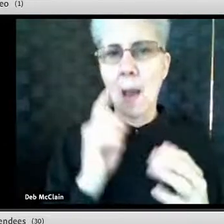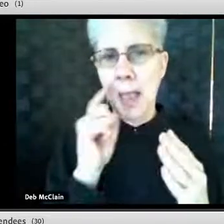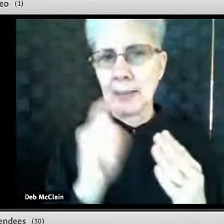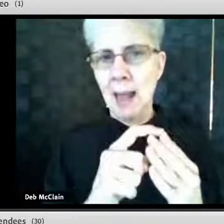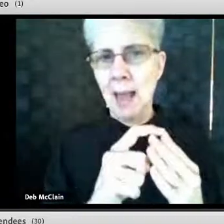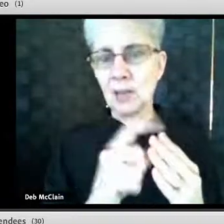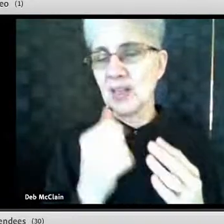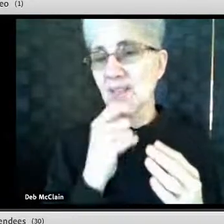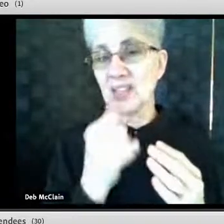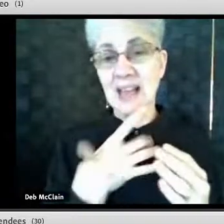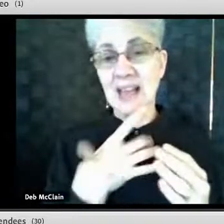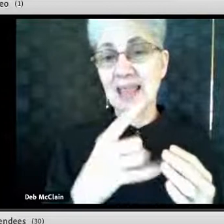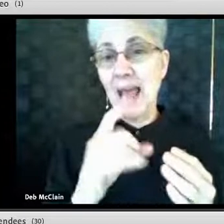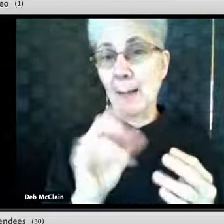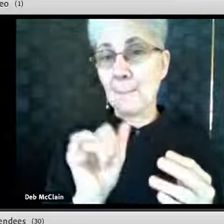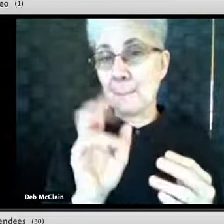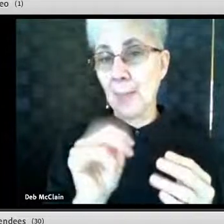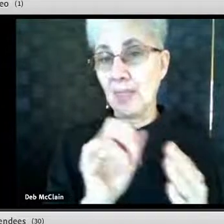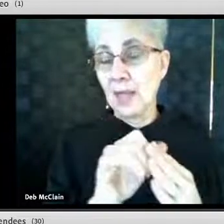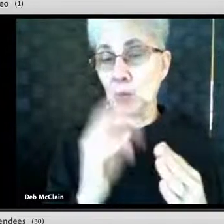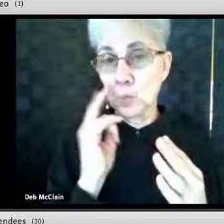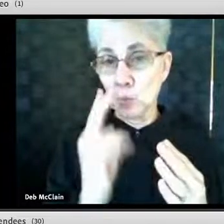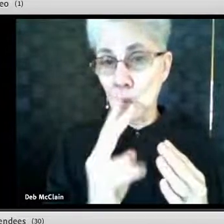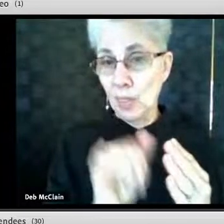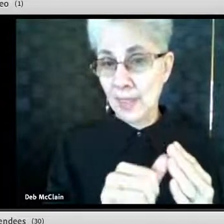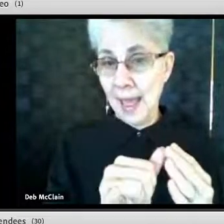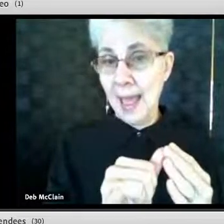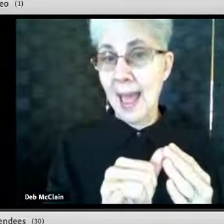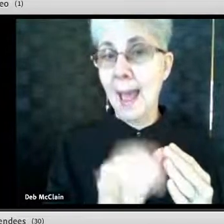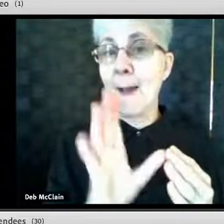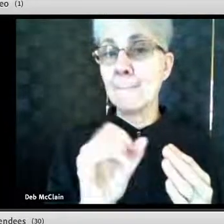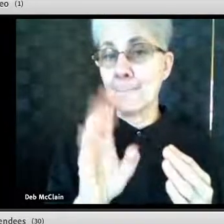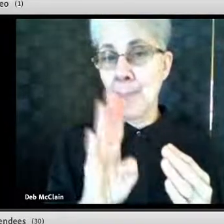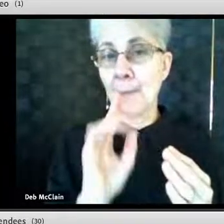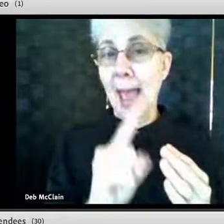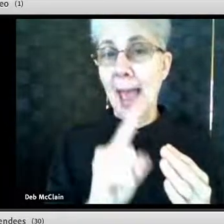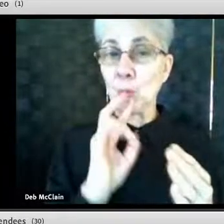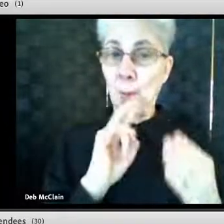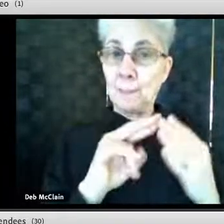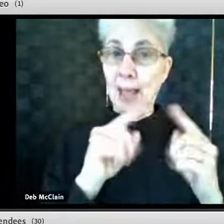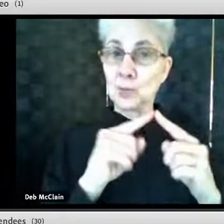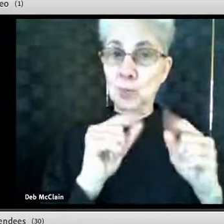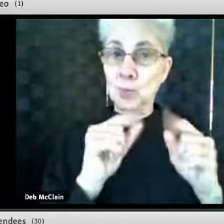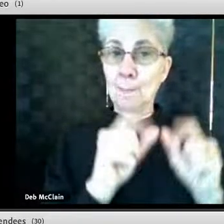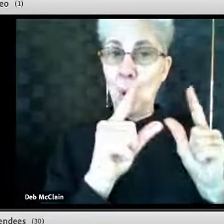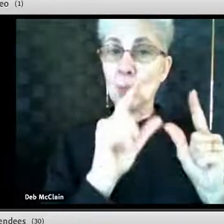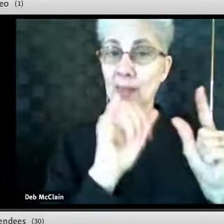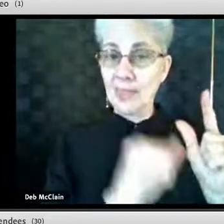that even if it was just the like button, that you saw that Bob actually did reply to a post.